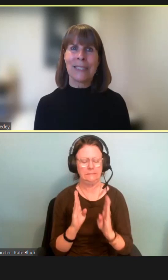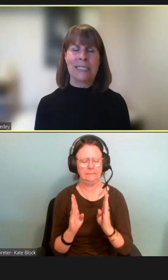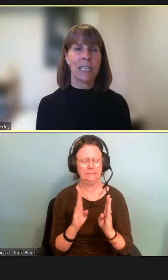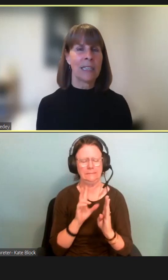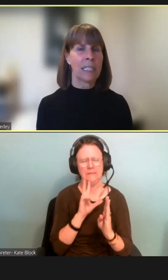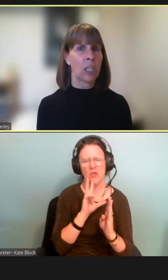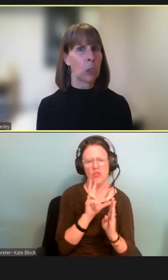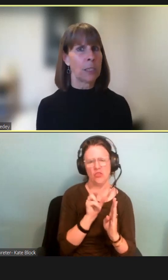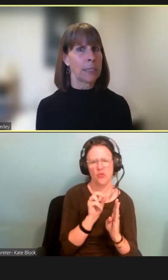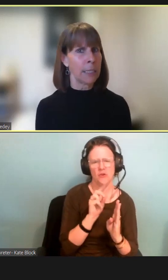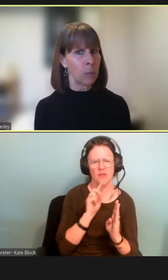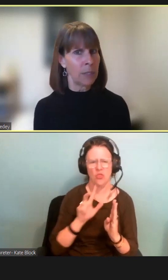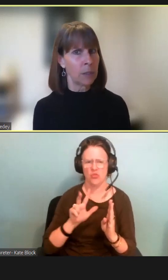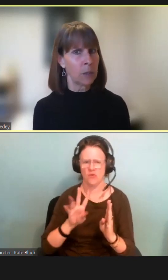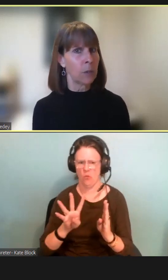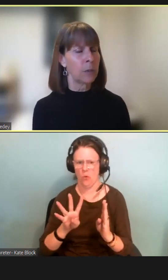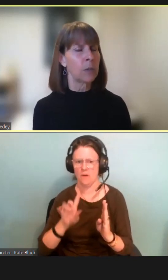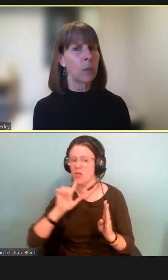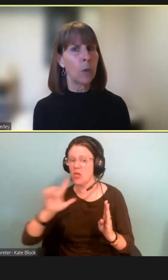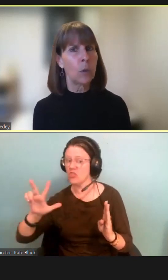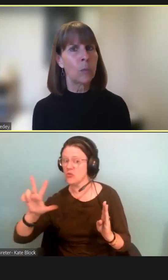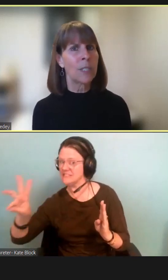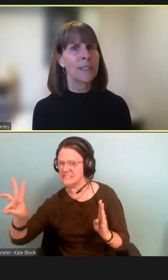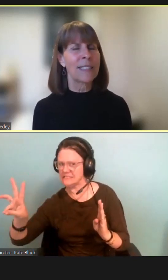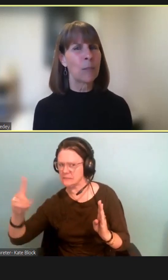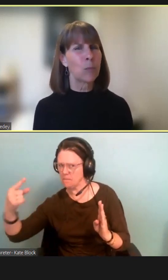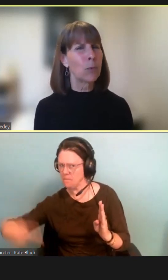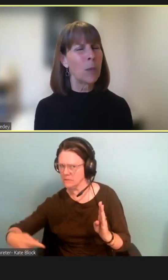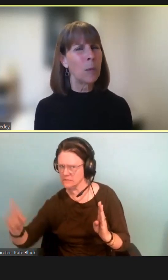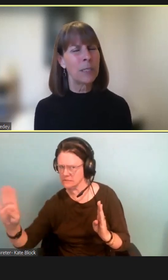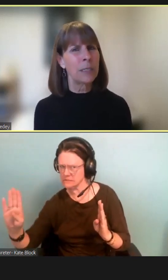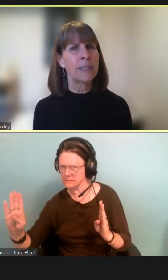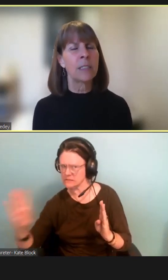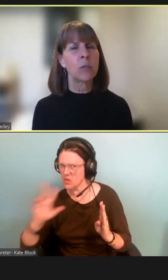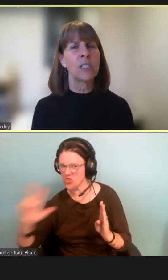not think 36 months or 3 years old because that probably is logistically